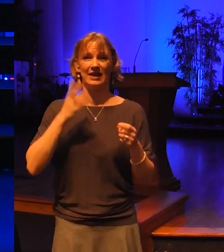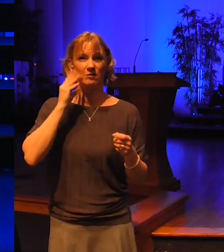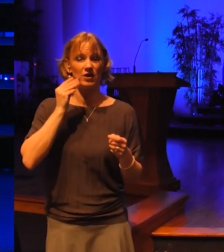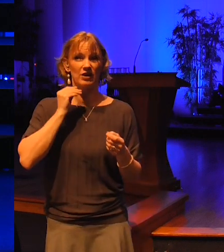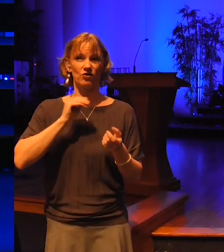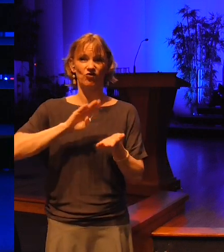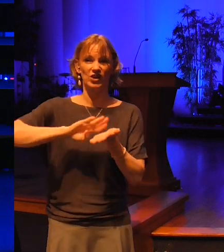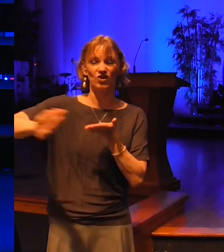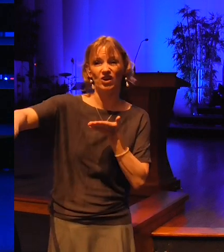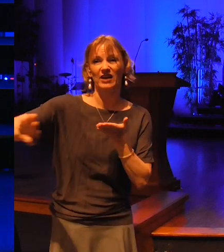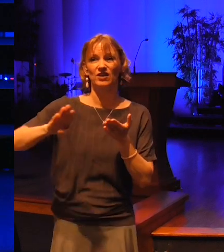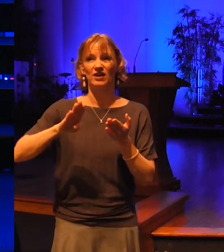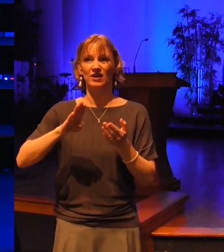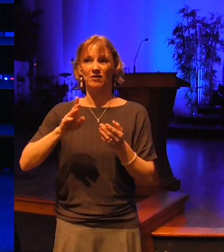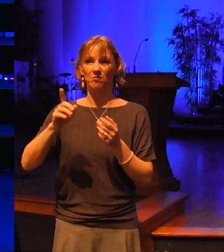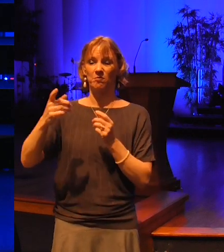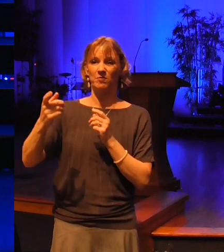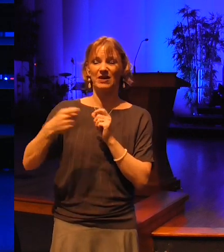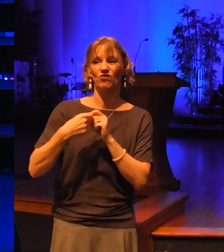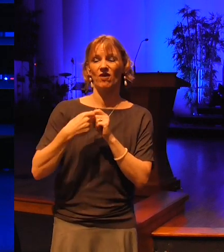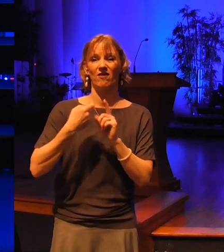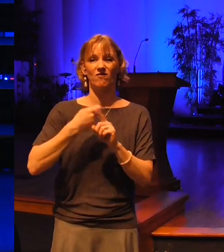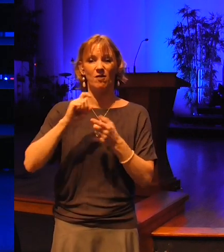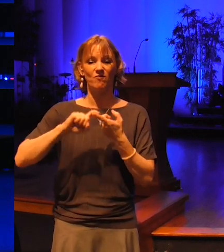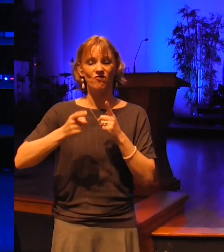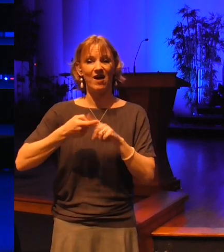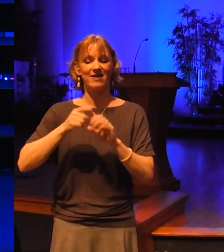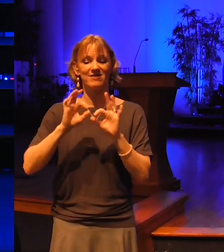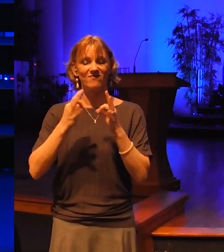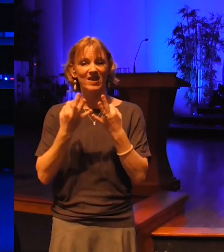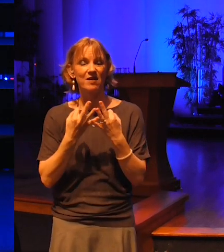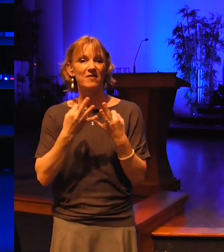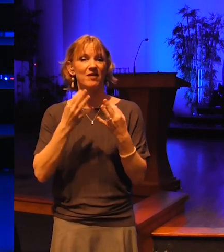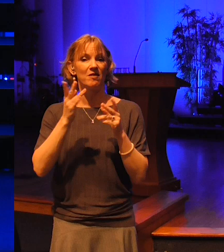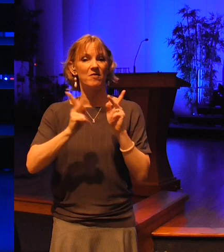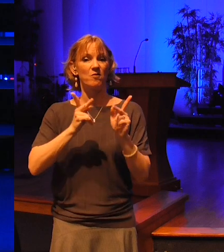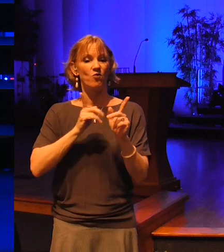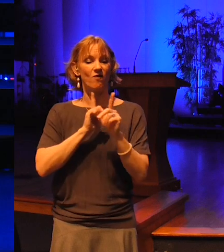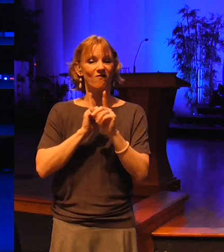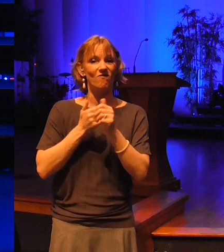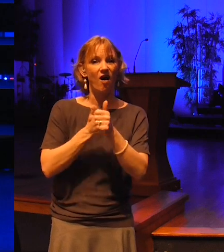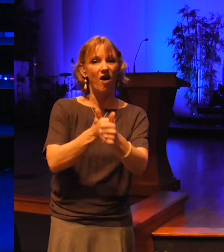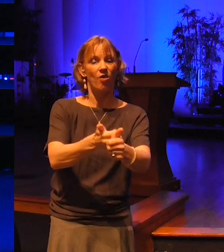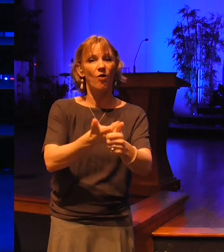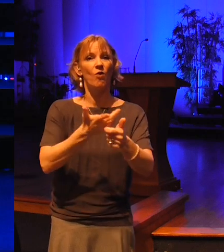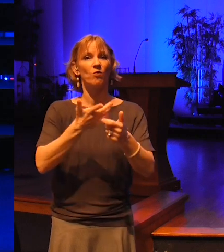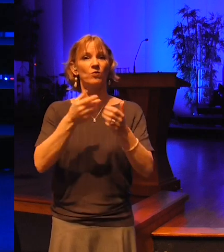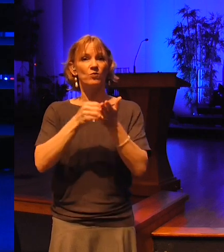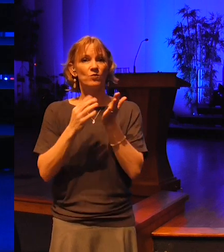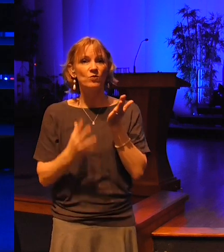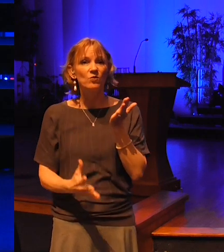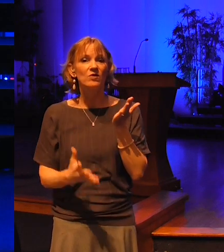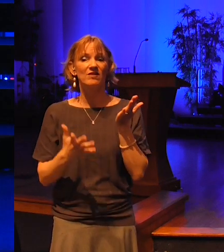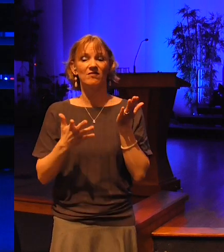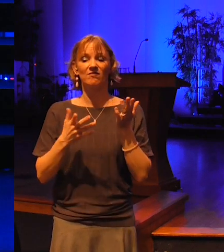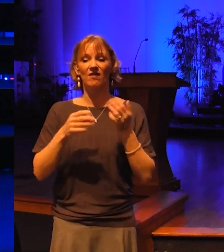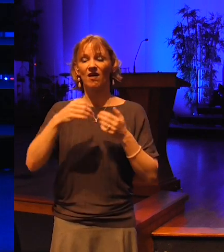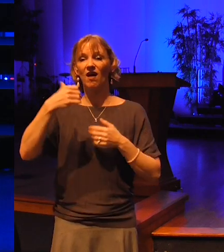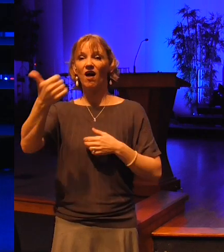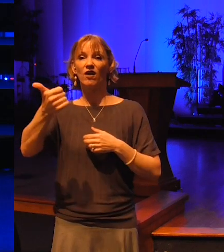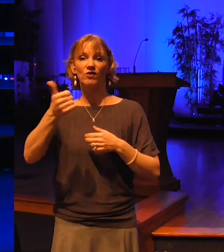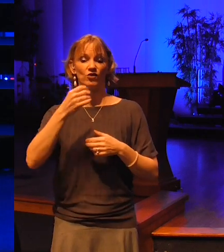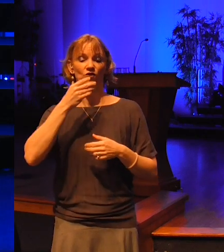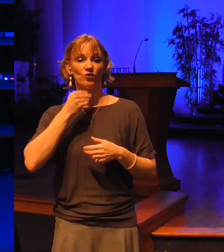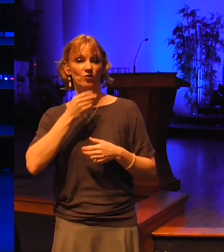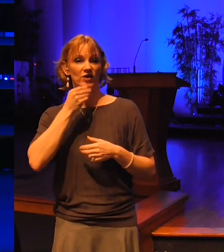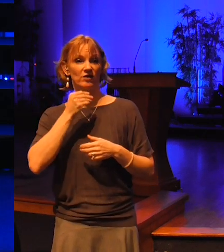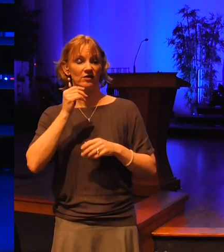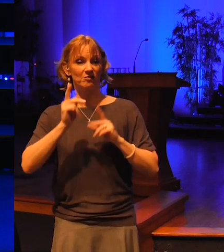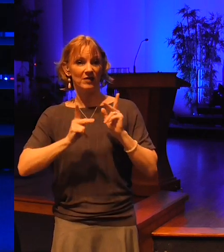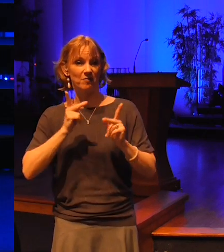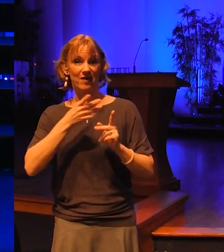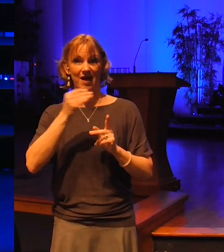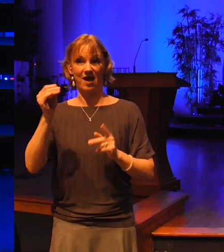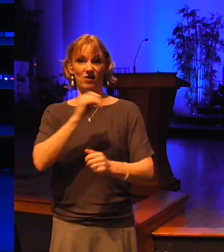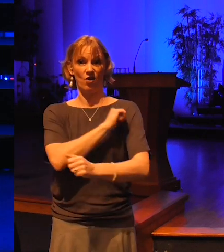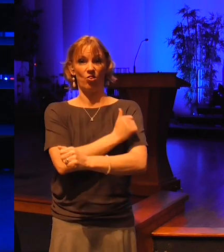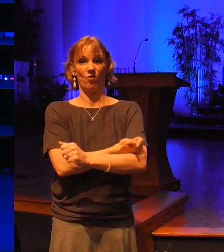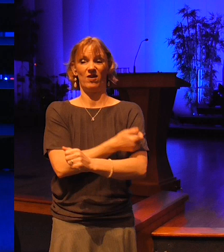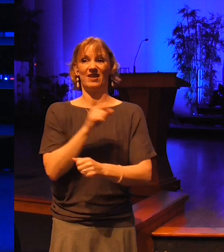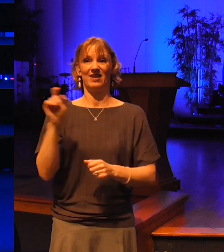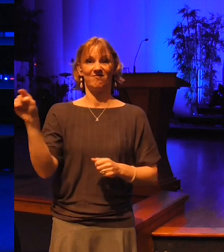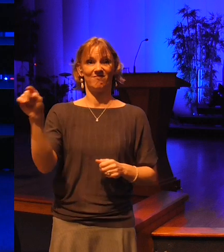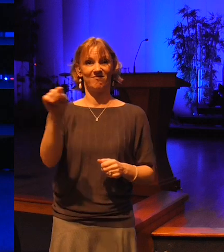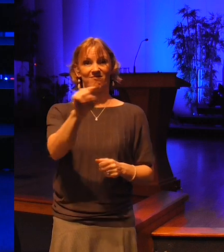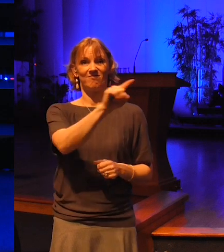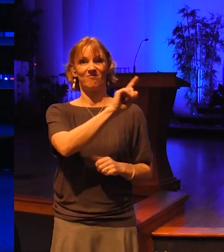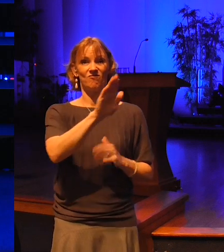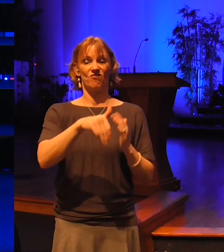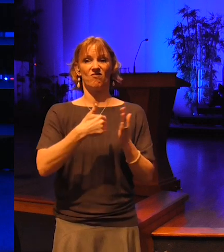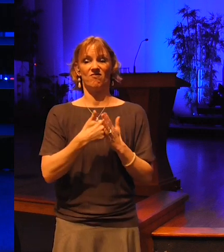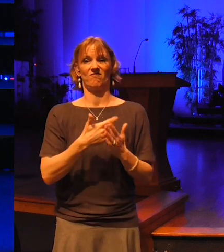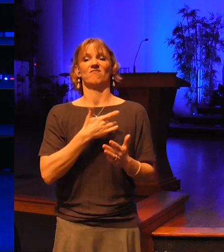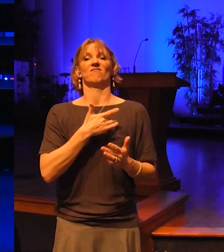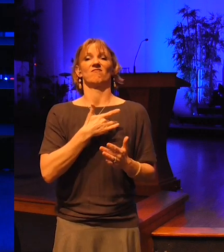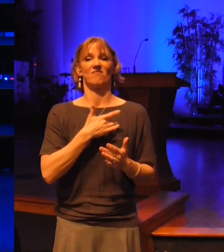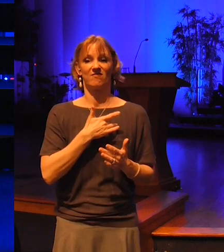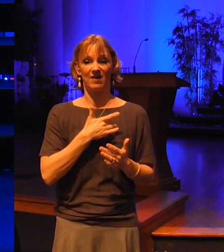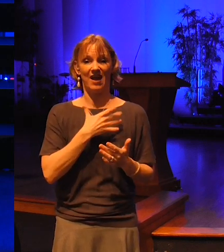friends family followers students your fellow Jews and the authorities and of course to be crucified